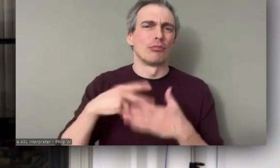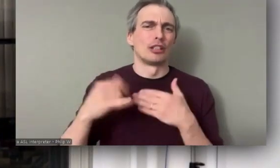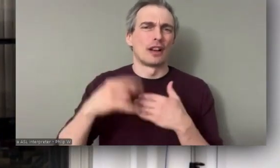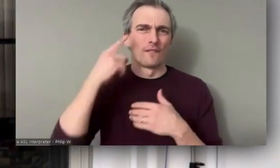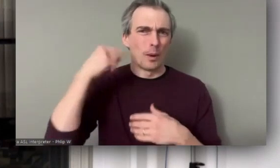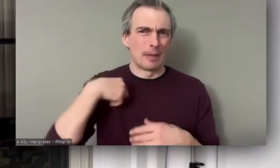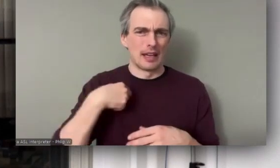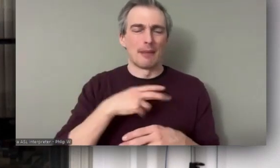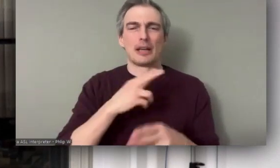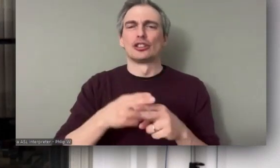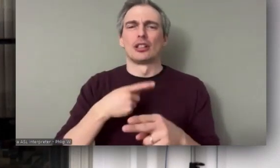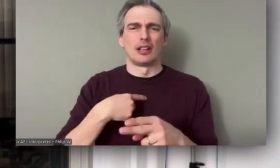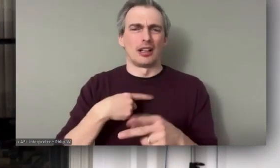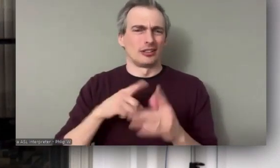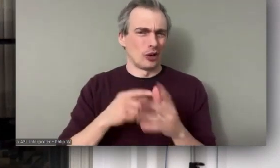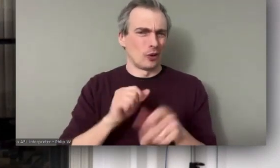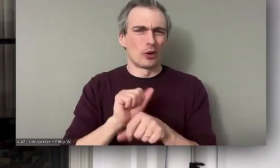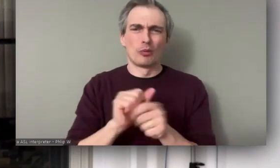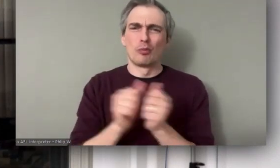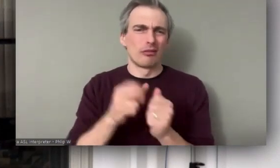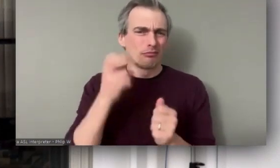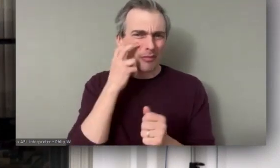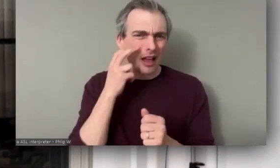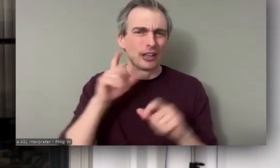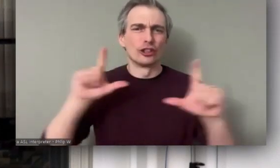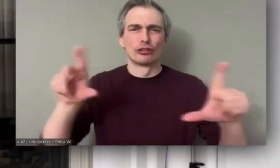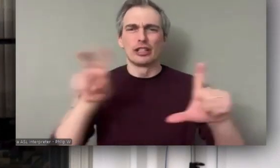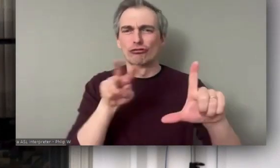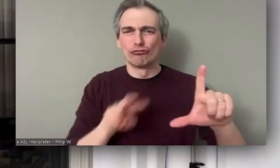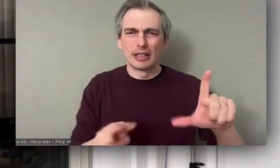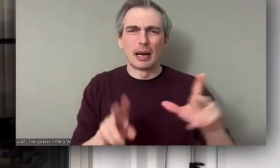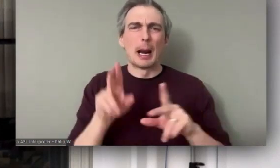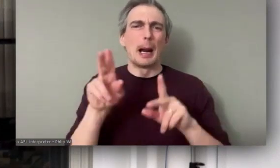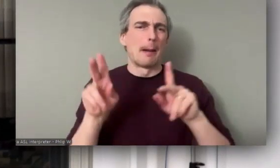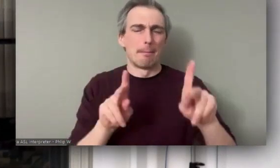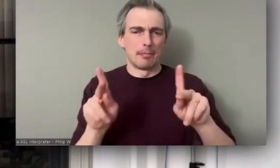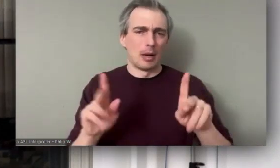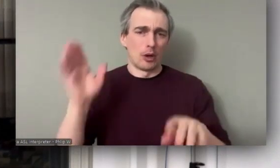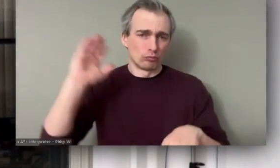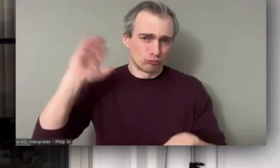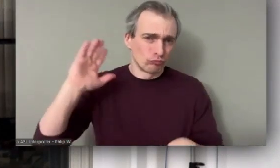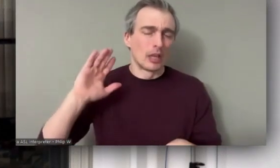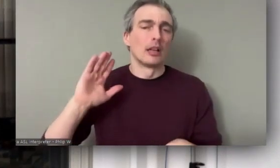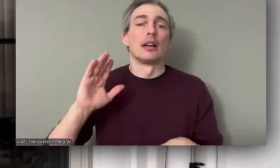screen reader users, on technology. And having alt text is sort of this baseline requirement.